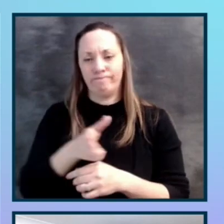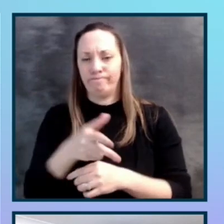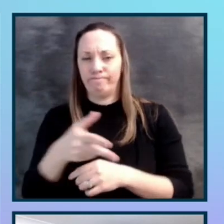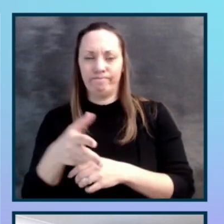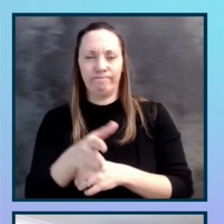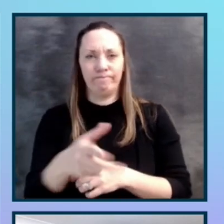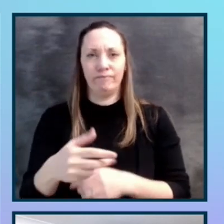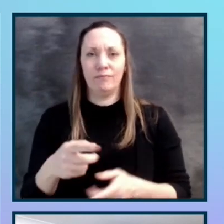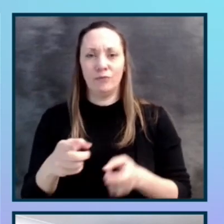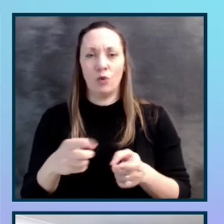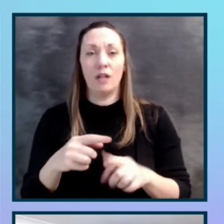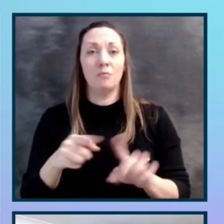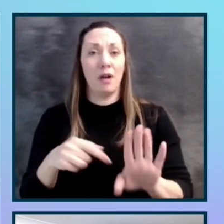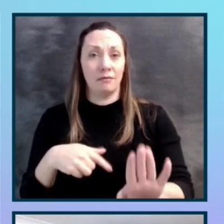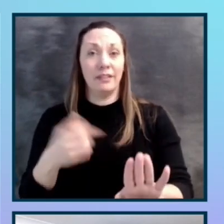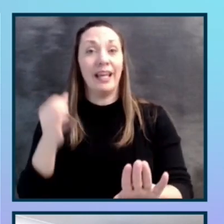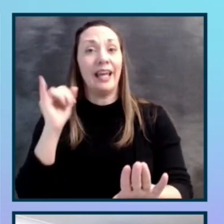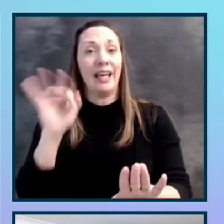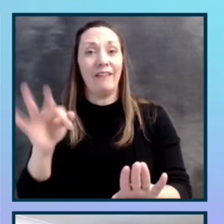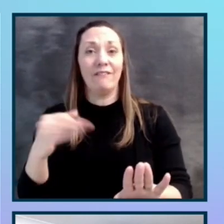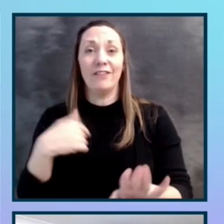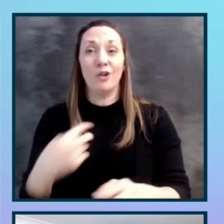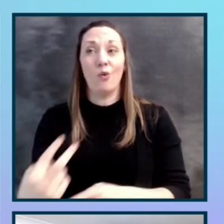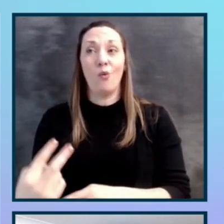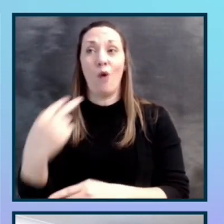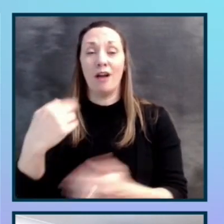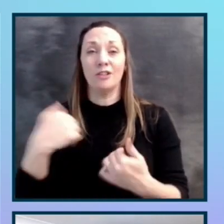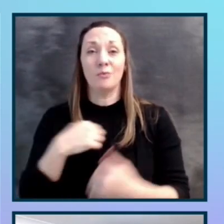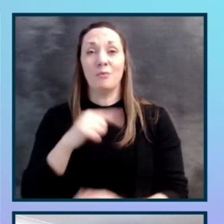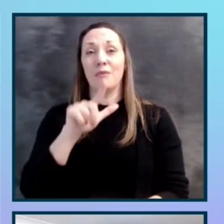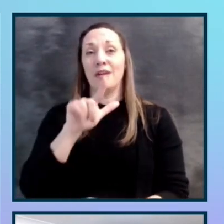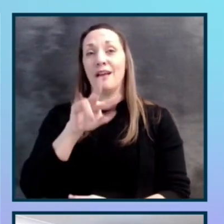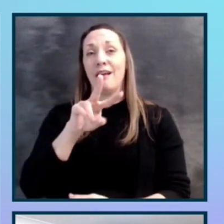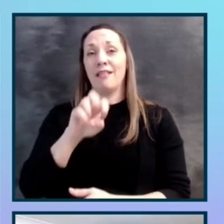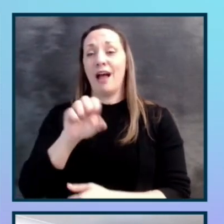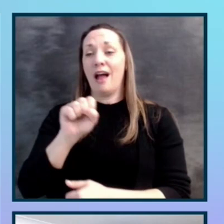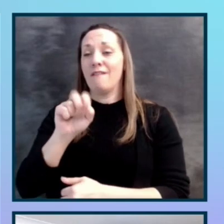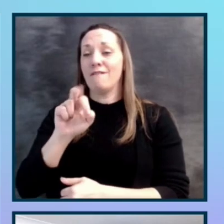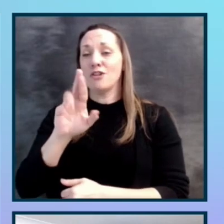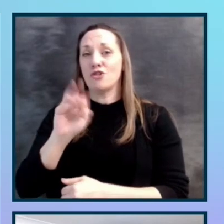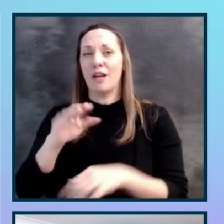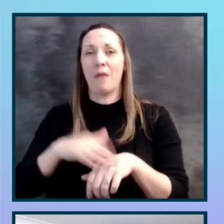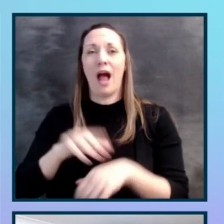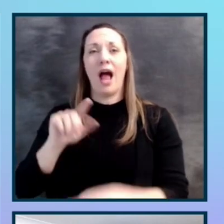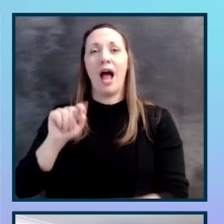But rest assured if you ever come and watch me live, stream the game on Twitch or see any footage, you know,